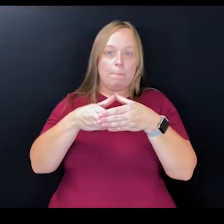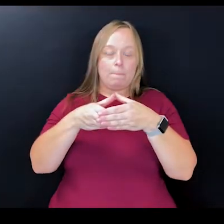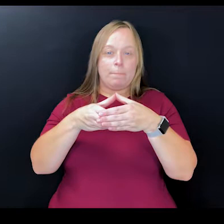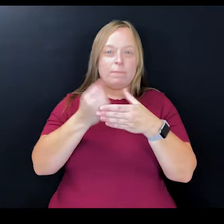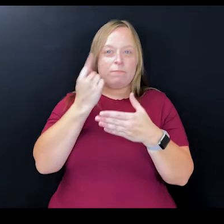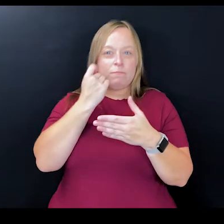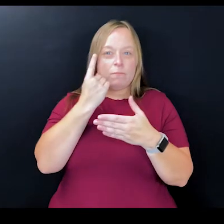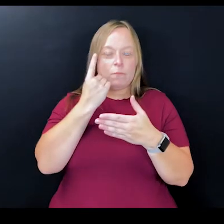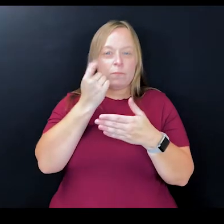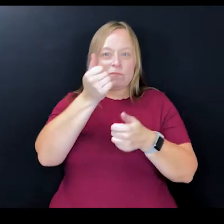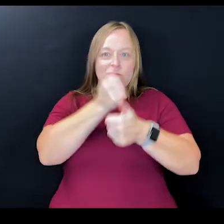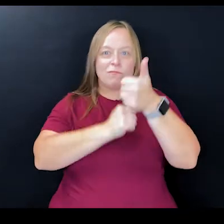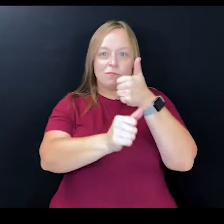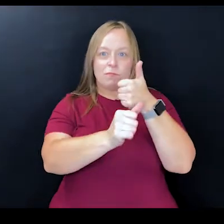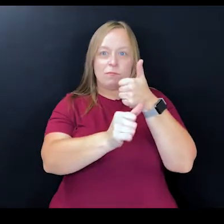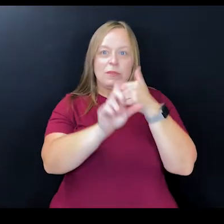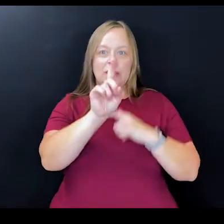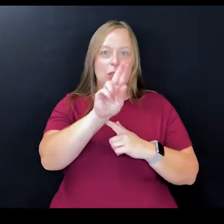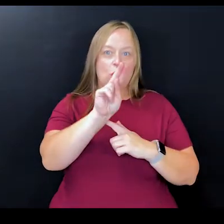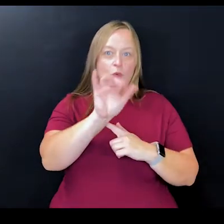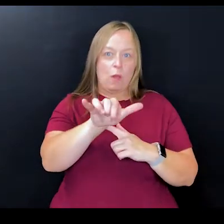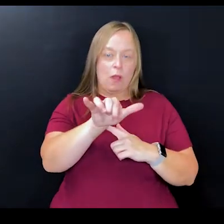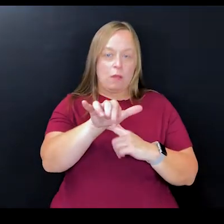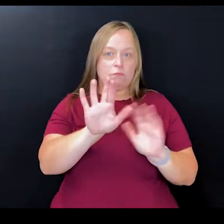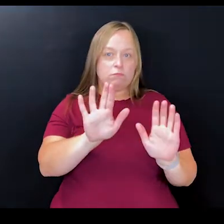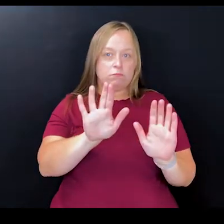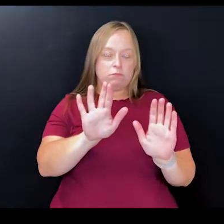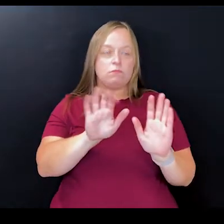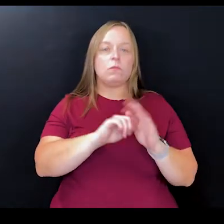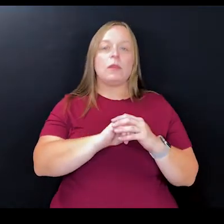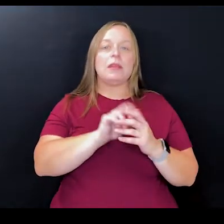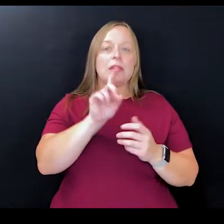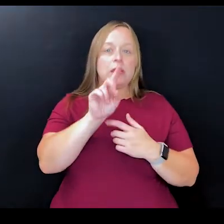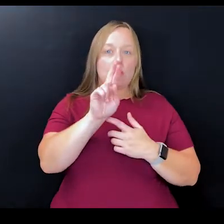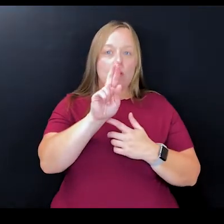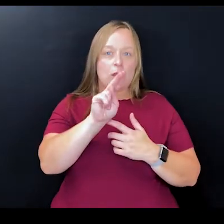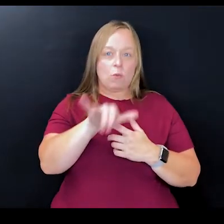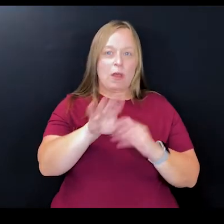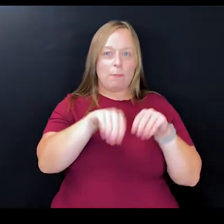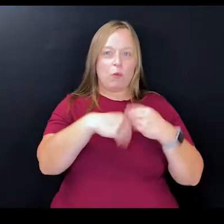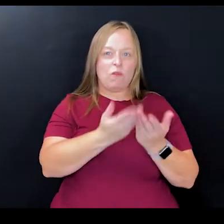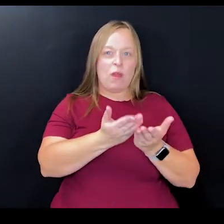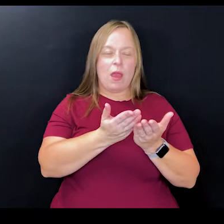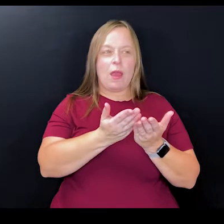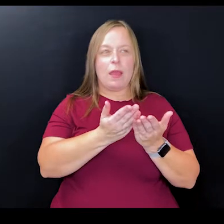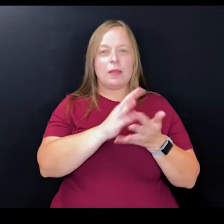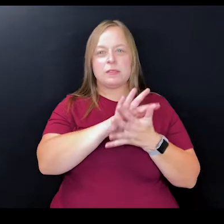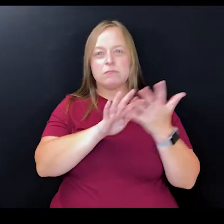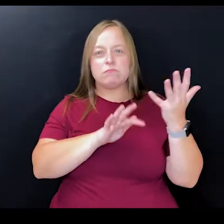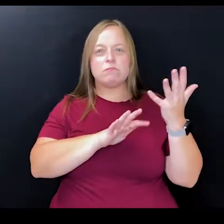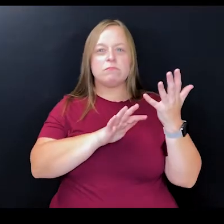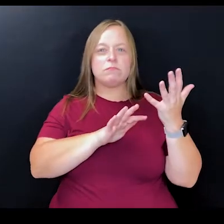it is housed within Disability Rights New York. And Disability Rights New York provides a lot of the sort of